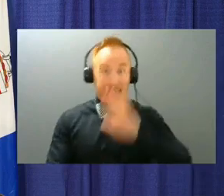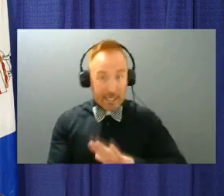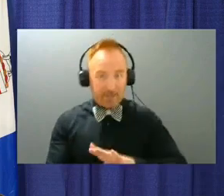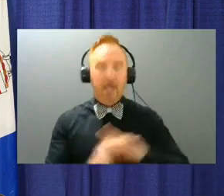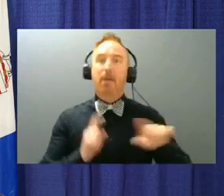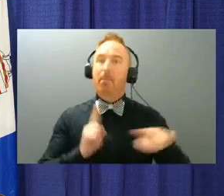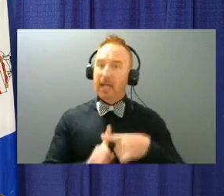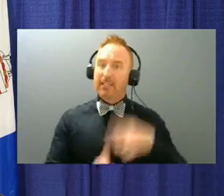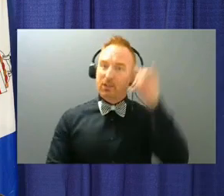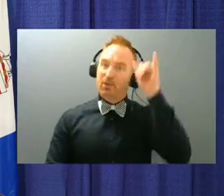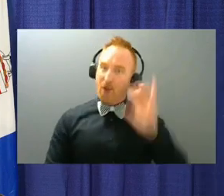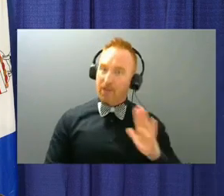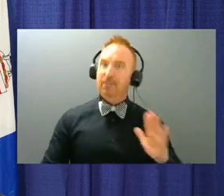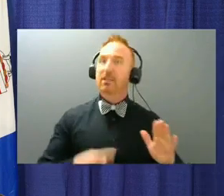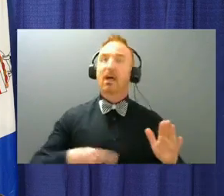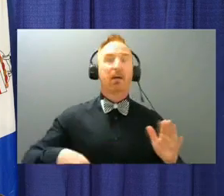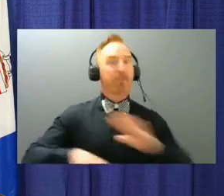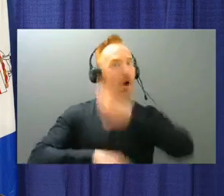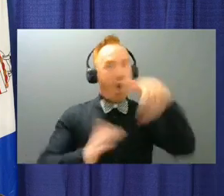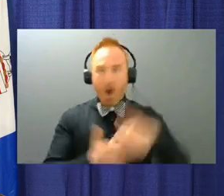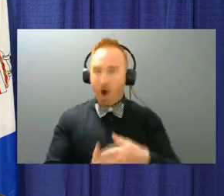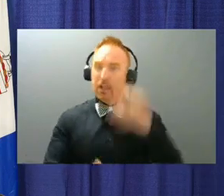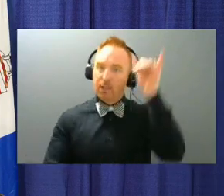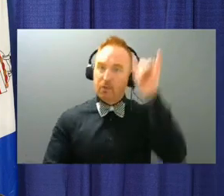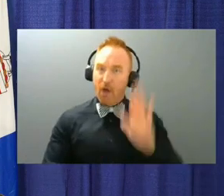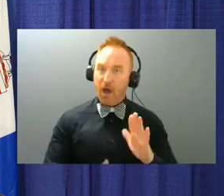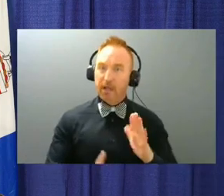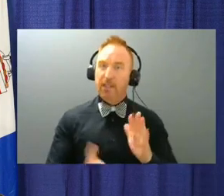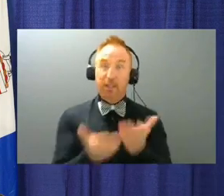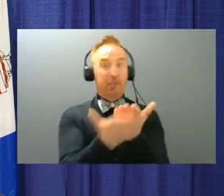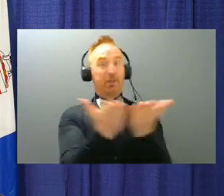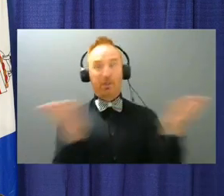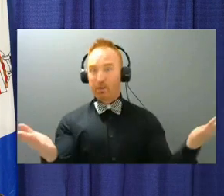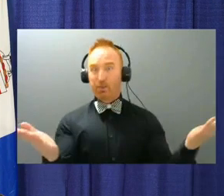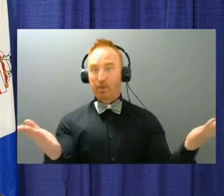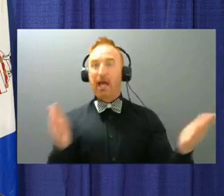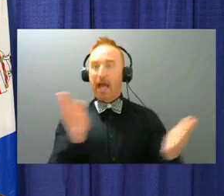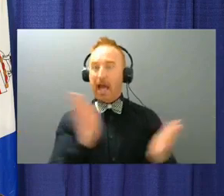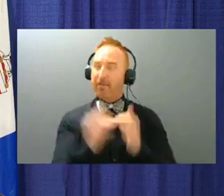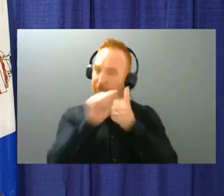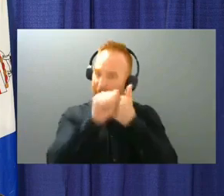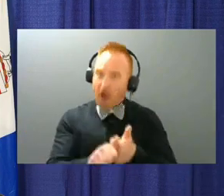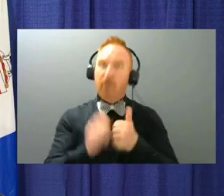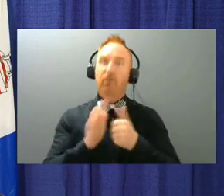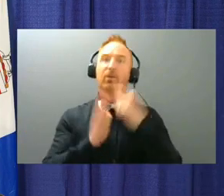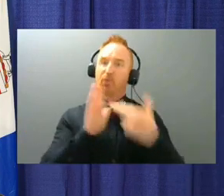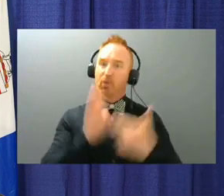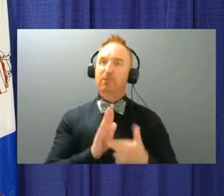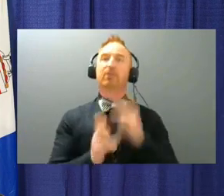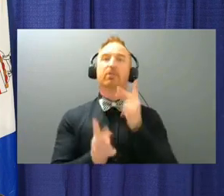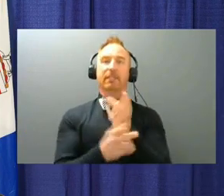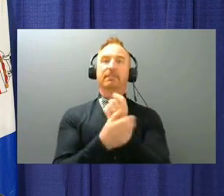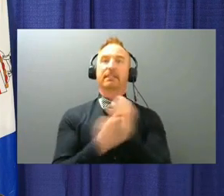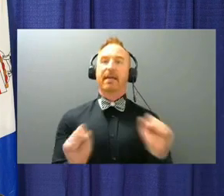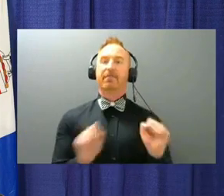of Yukoners, of all Yukoners who have done their part to keep us all safe. To date, every time we have had